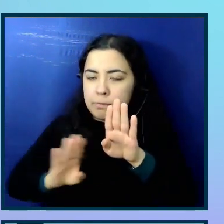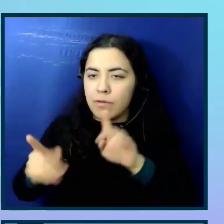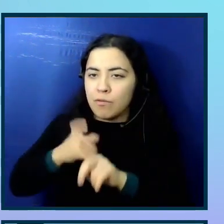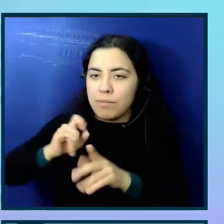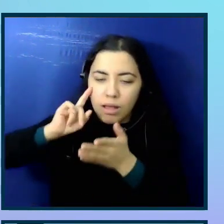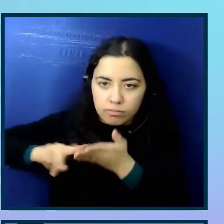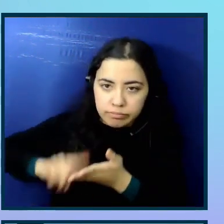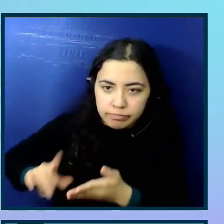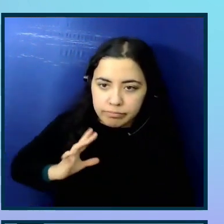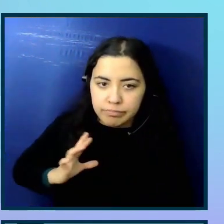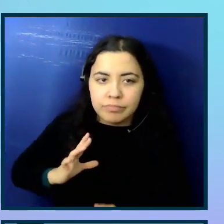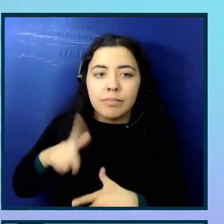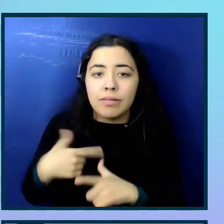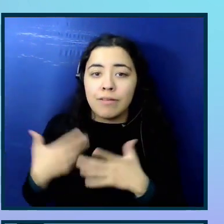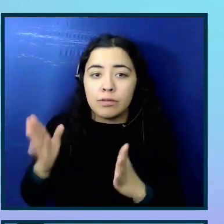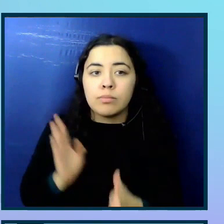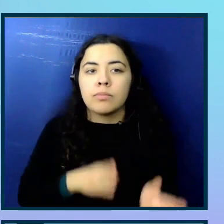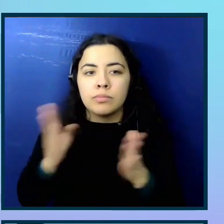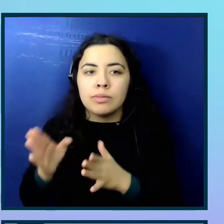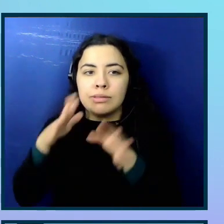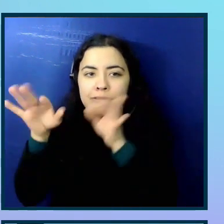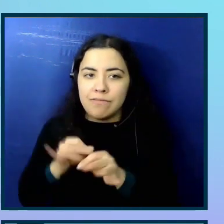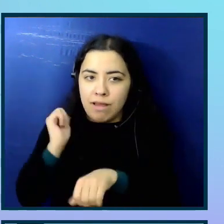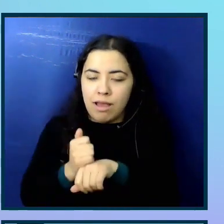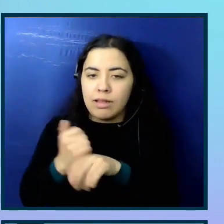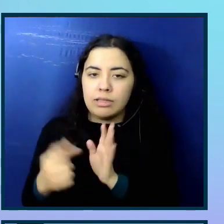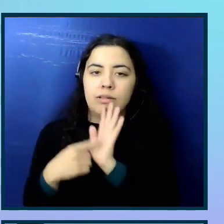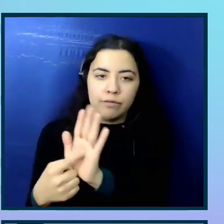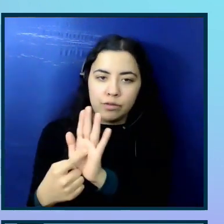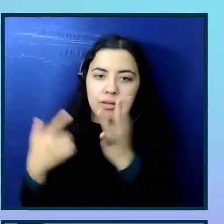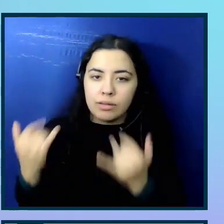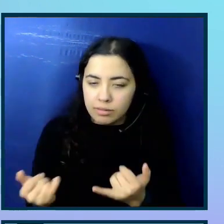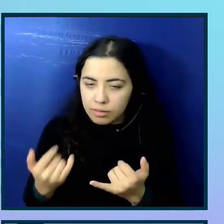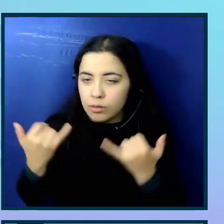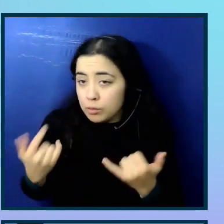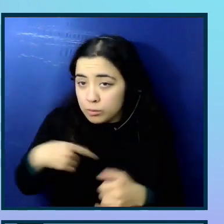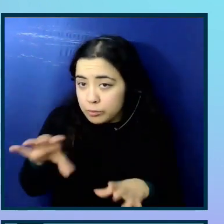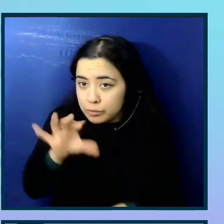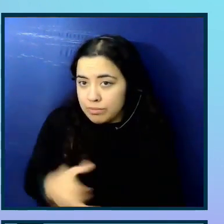and then we took those into a define and deliver. So now this is what we're currently doing is taking the output of that, working it through more, getting all,